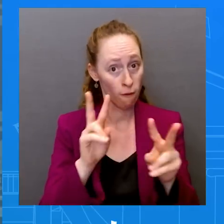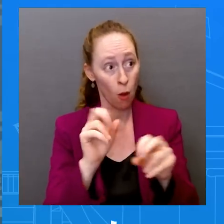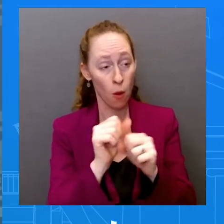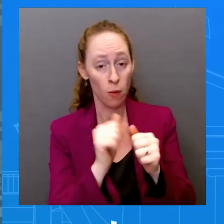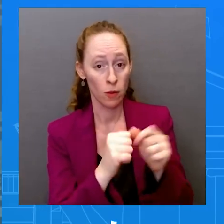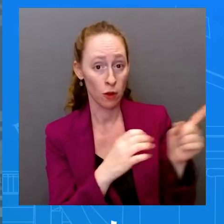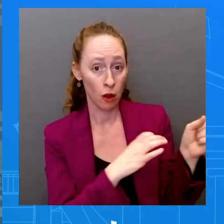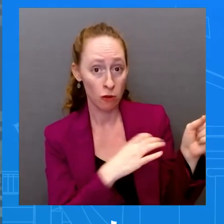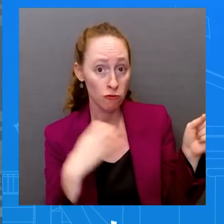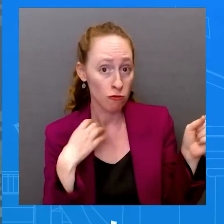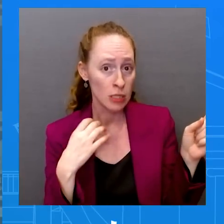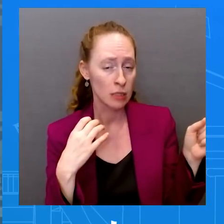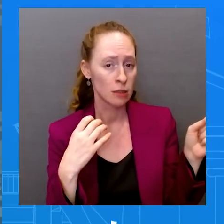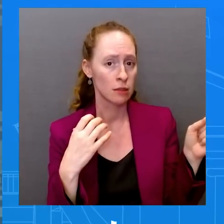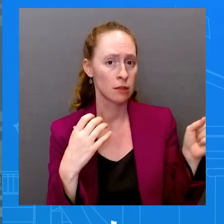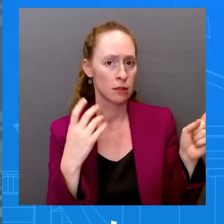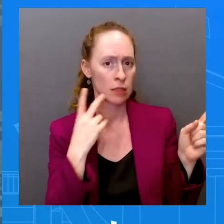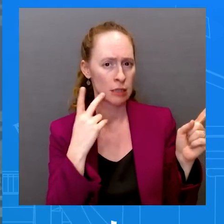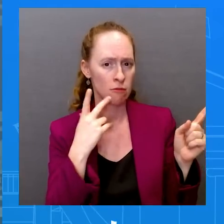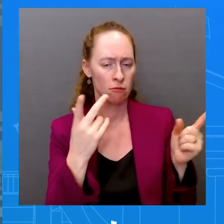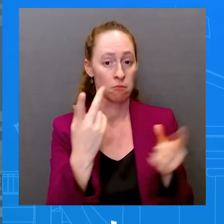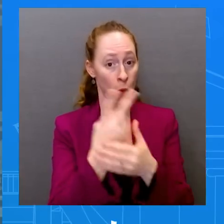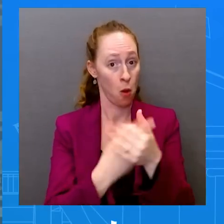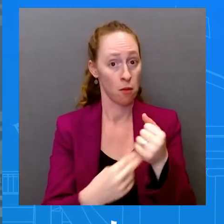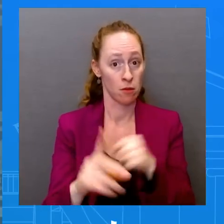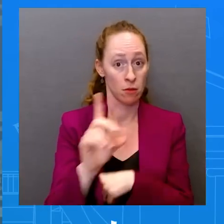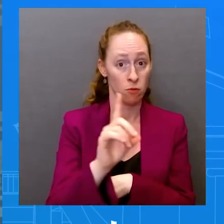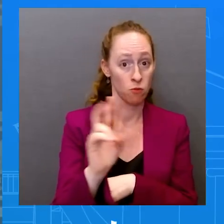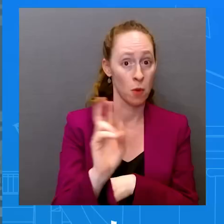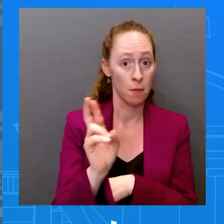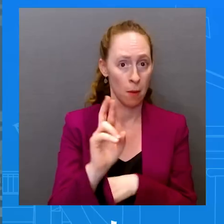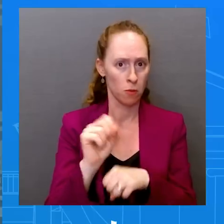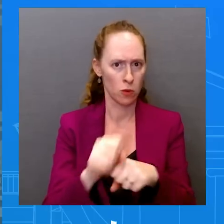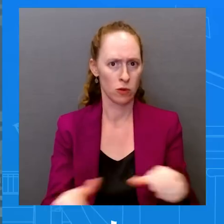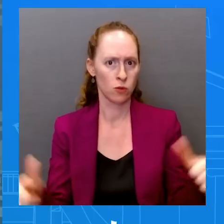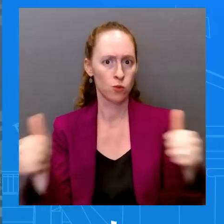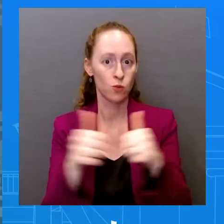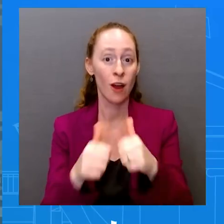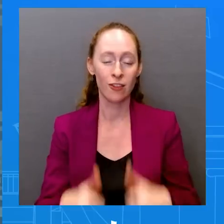Again, the President also encourages federal agencies to use the tools they have to continue